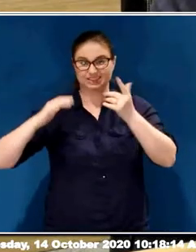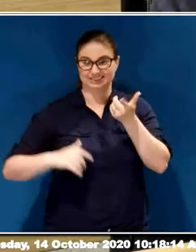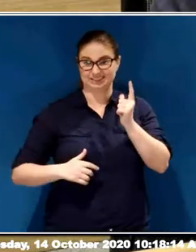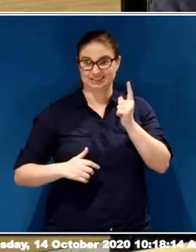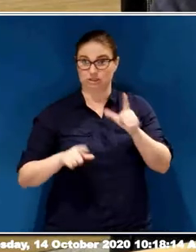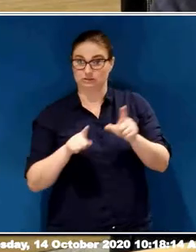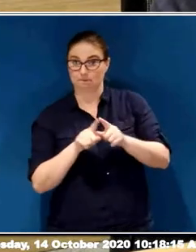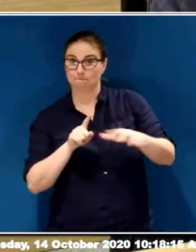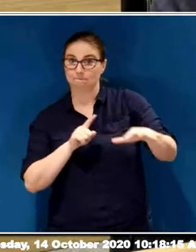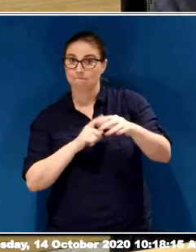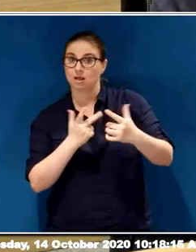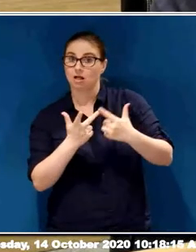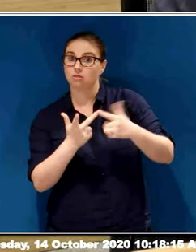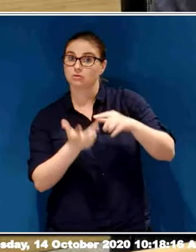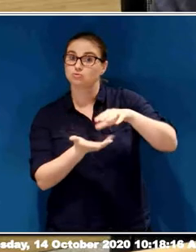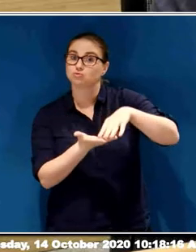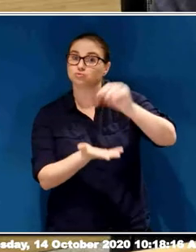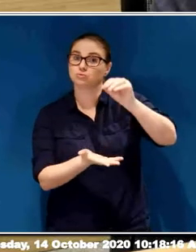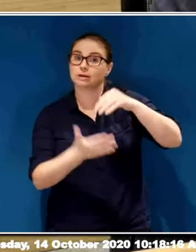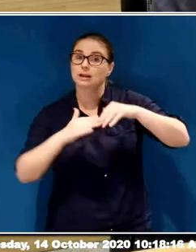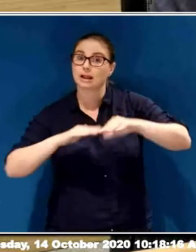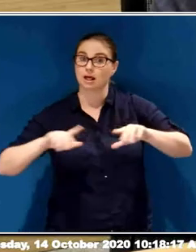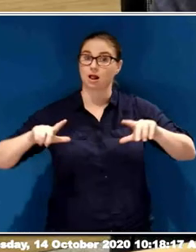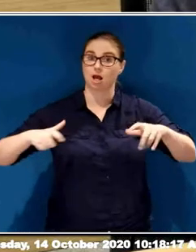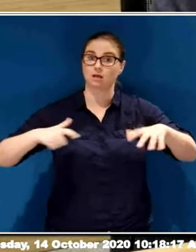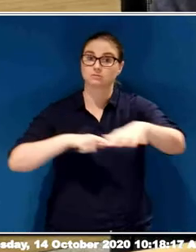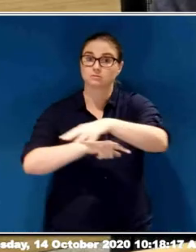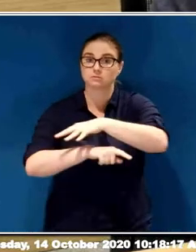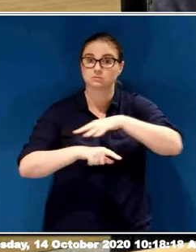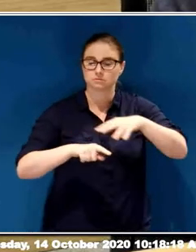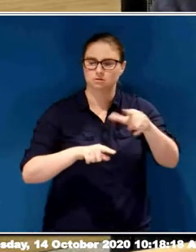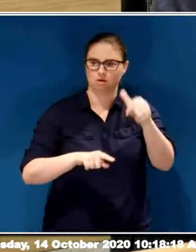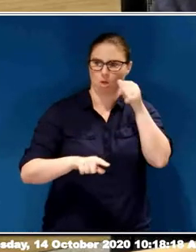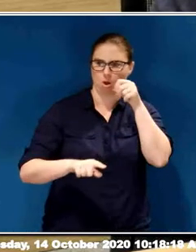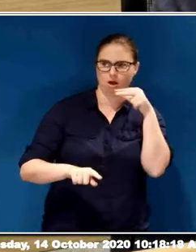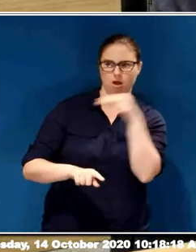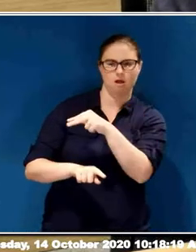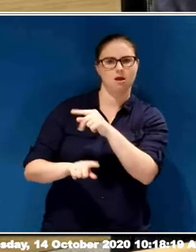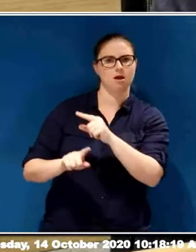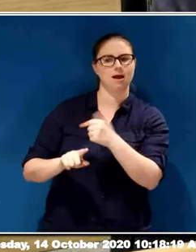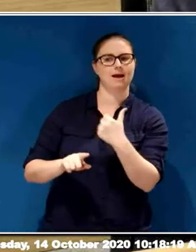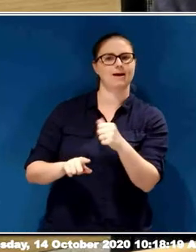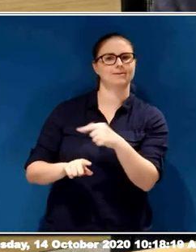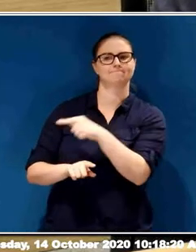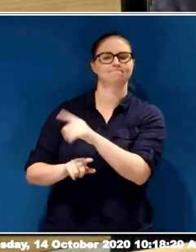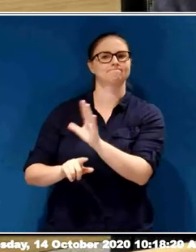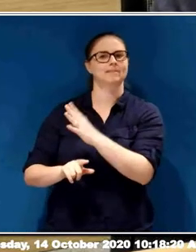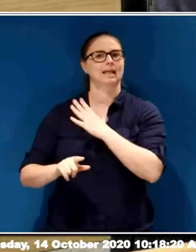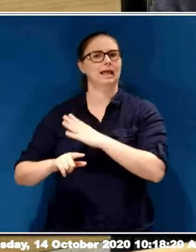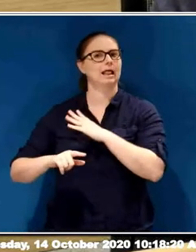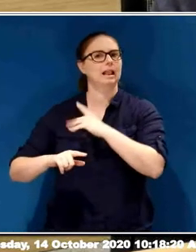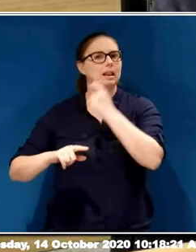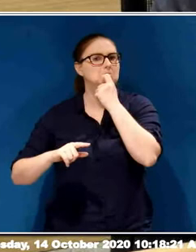There was a space for Kobe to go to if he needed a space.